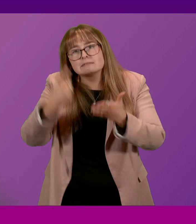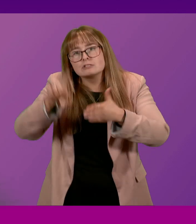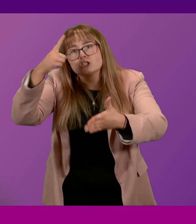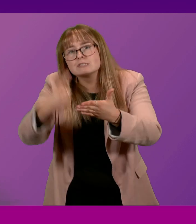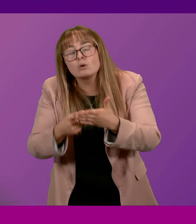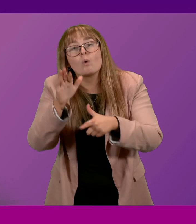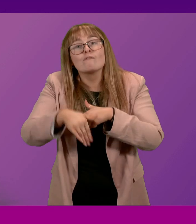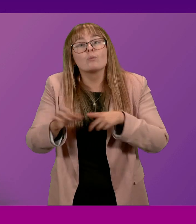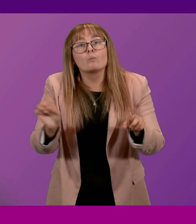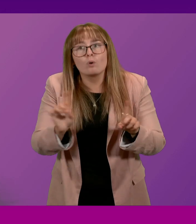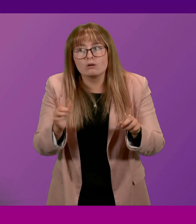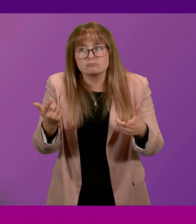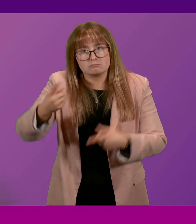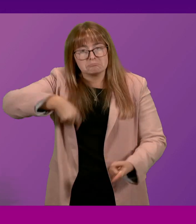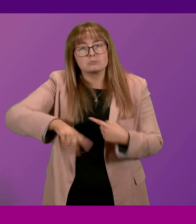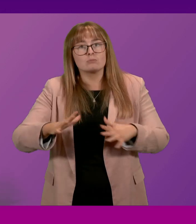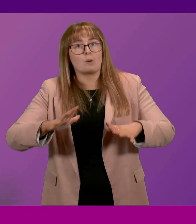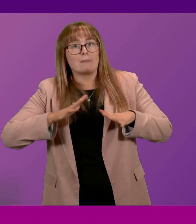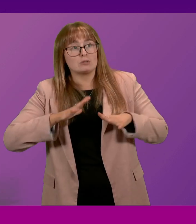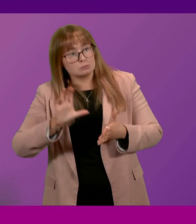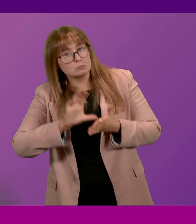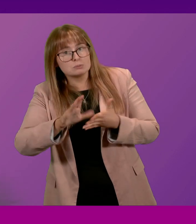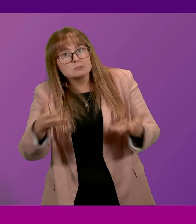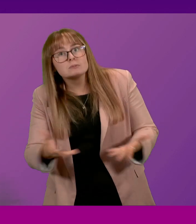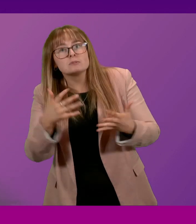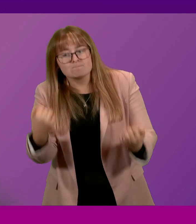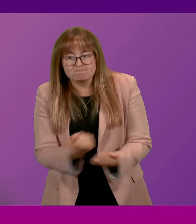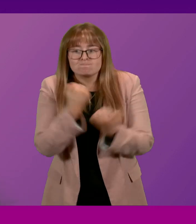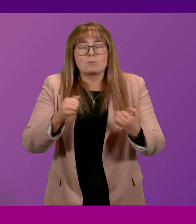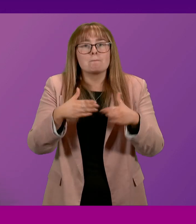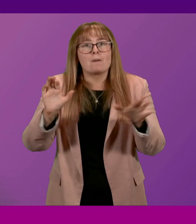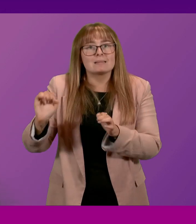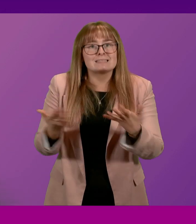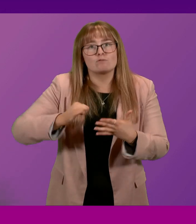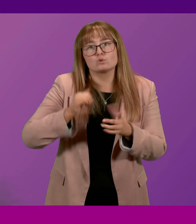all about whether we are prepared to invest in strengthening the public services of Scotland.